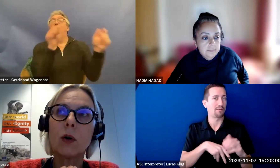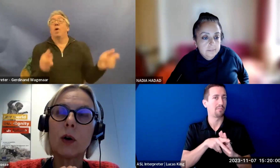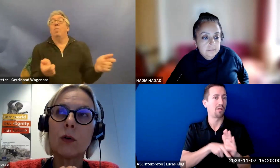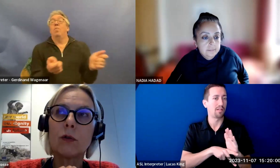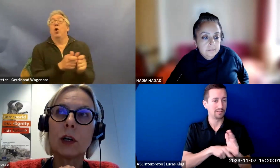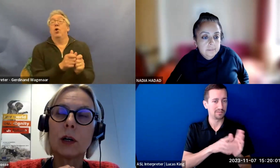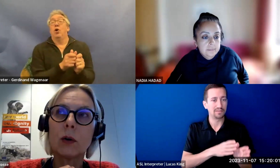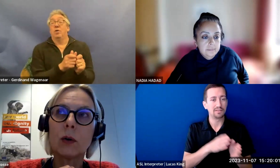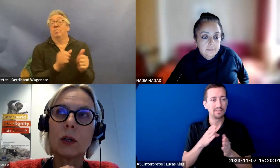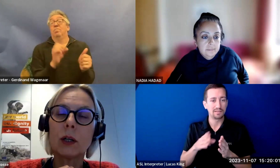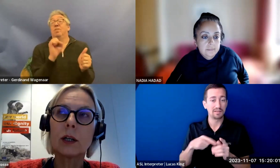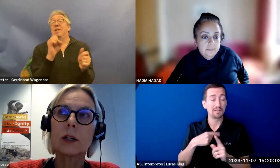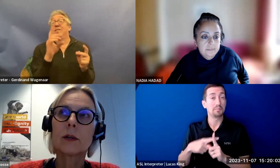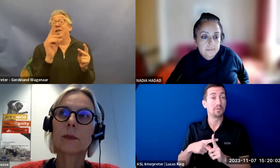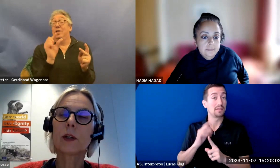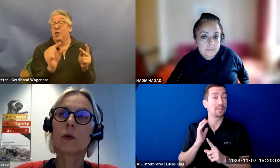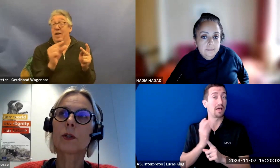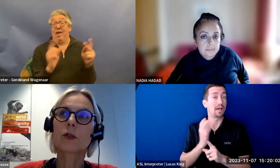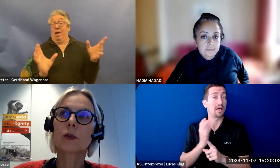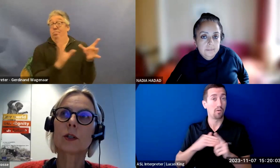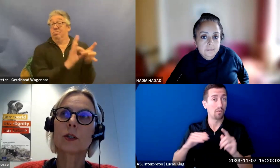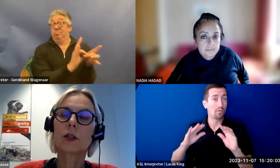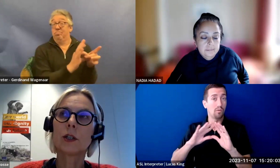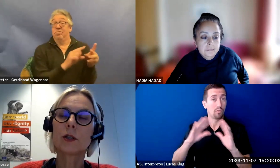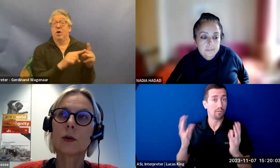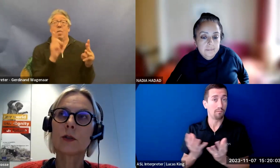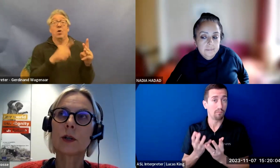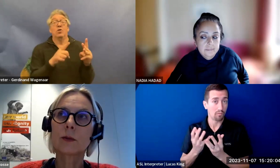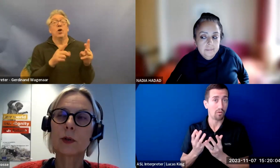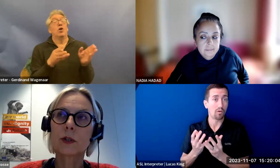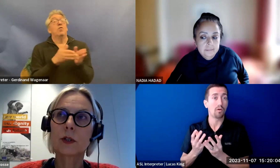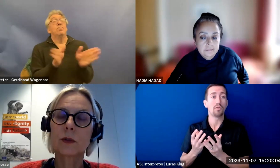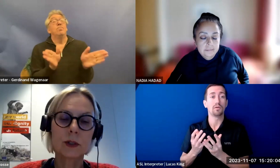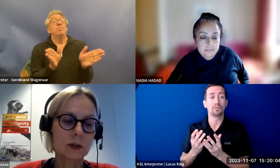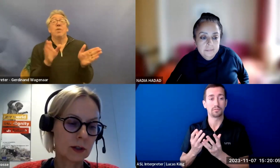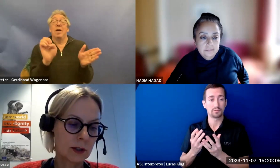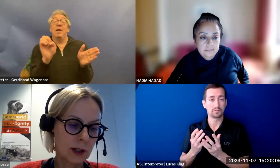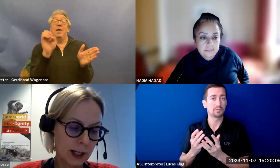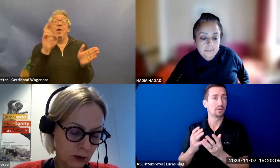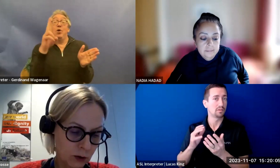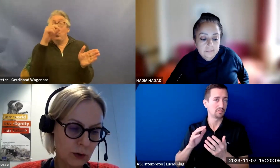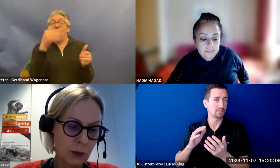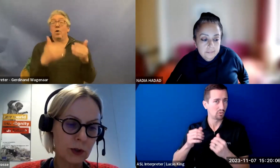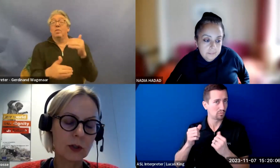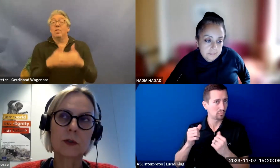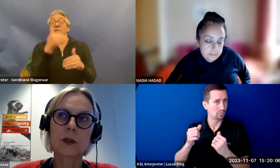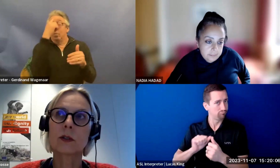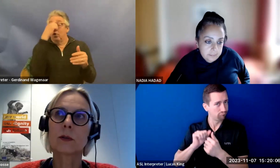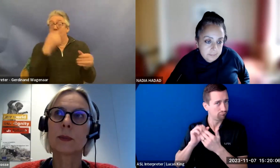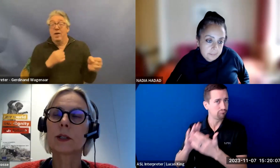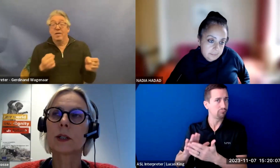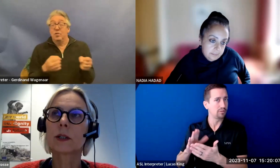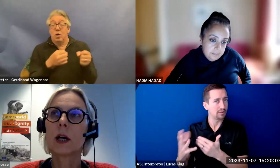and with our overall European strategy to address and include Persons with Disabilities.